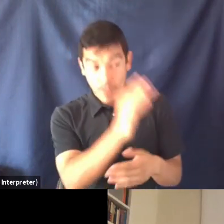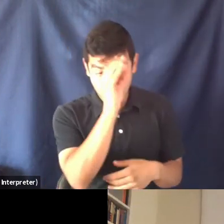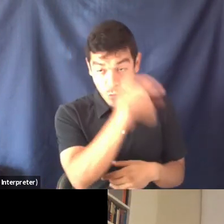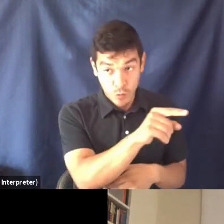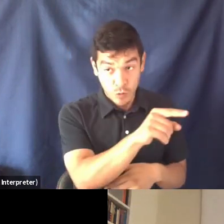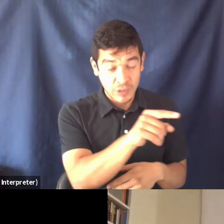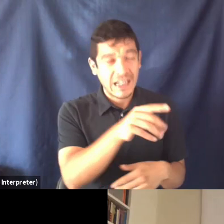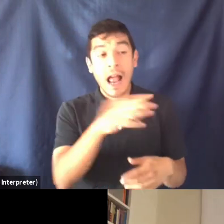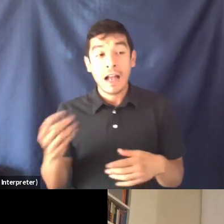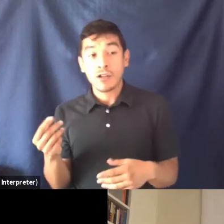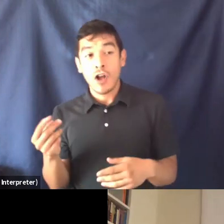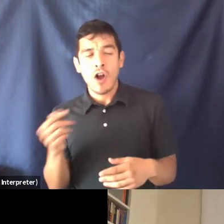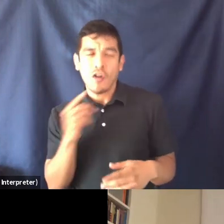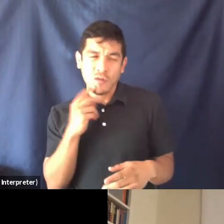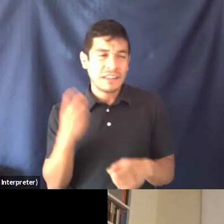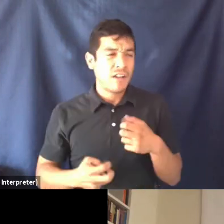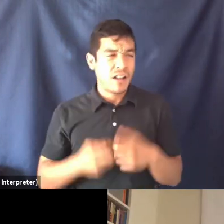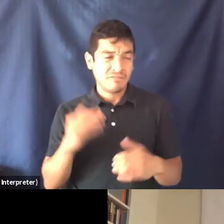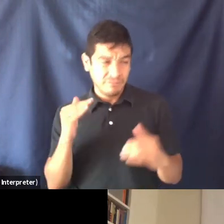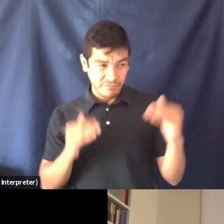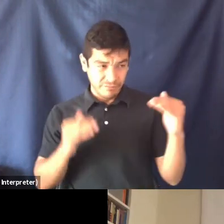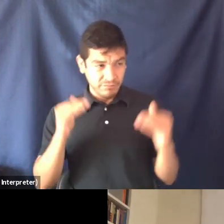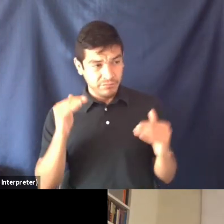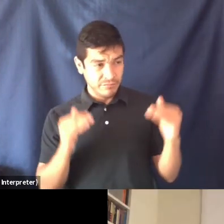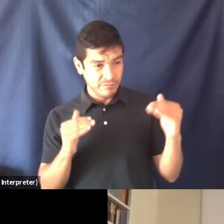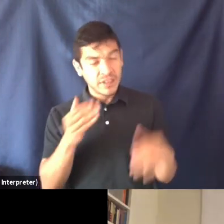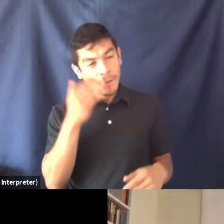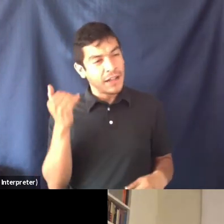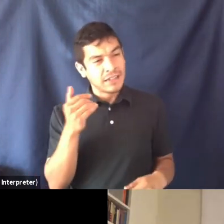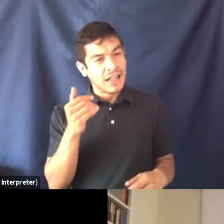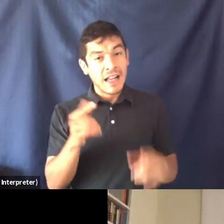because at the same time, you know, the film is not about their lives,